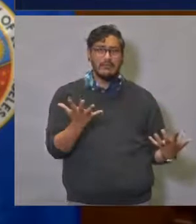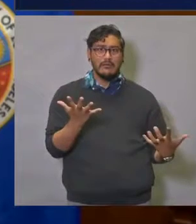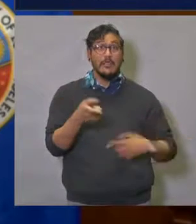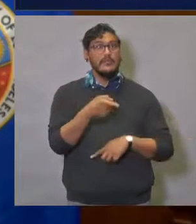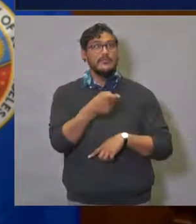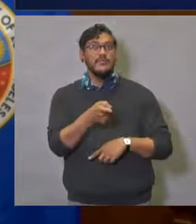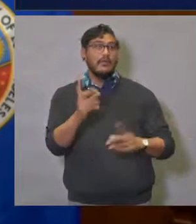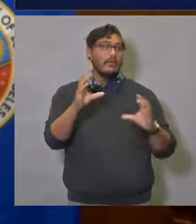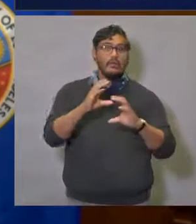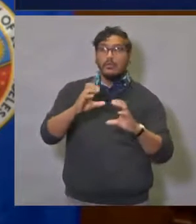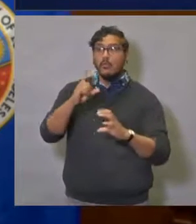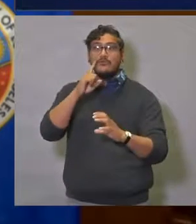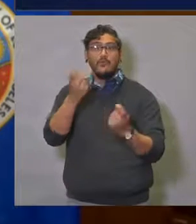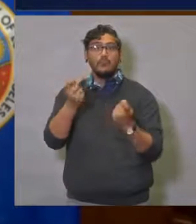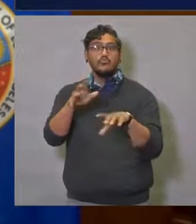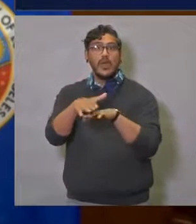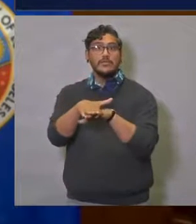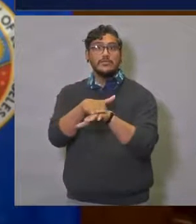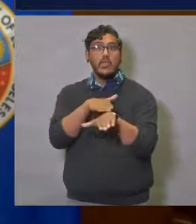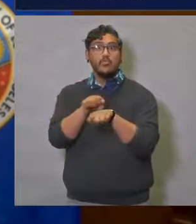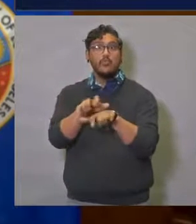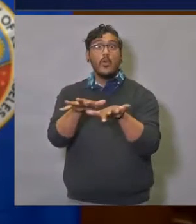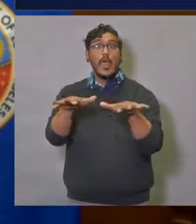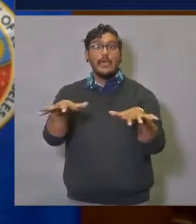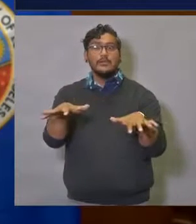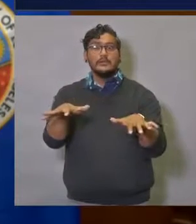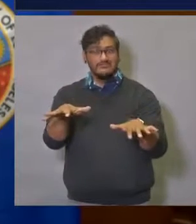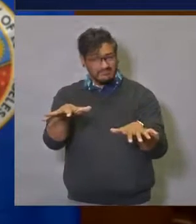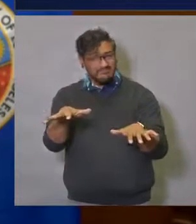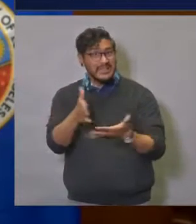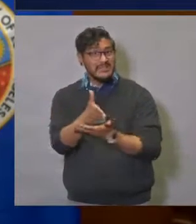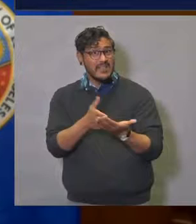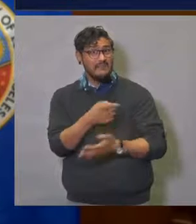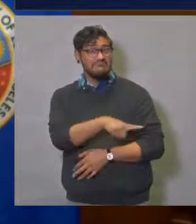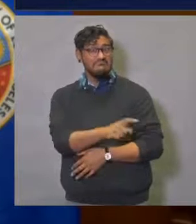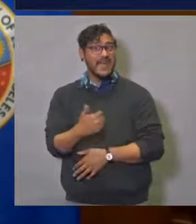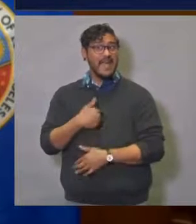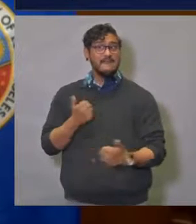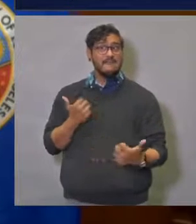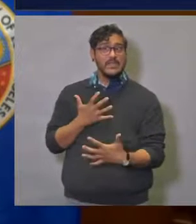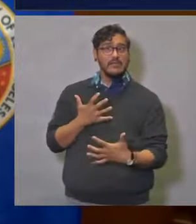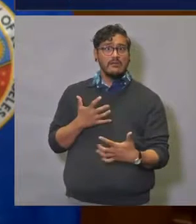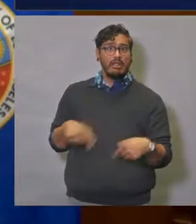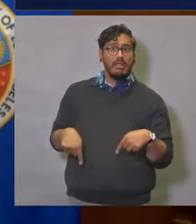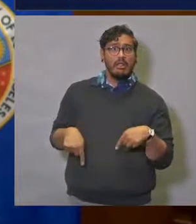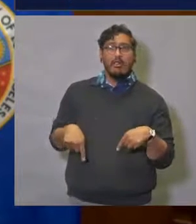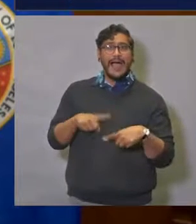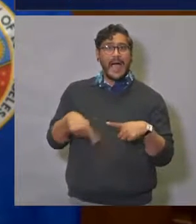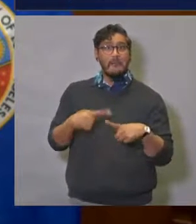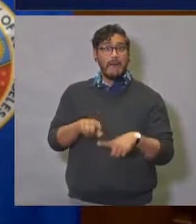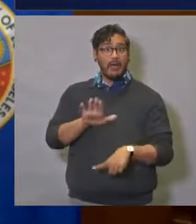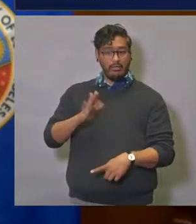COVID, PROVIDED TESTING -- RESIDENTS WITH COVID.